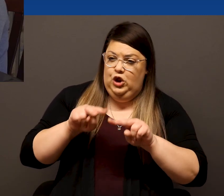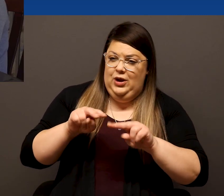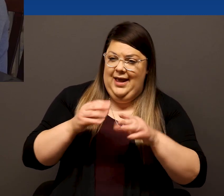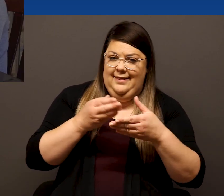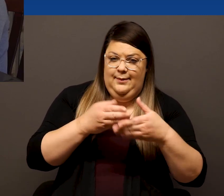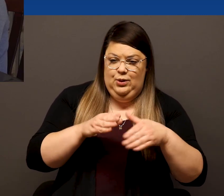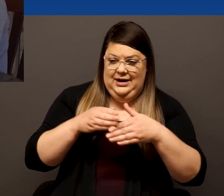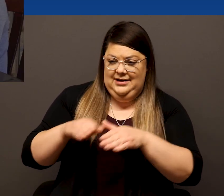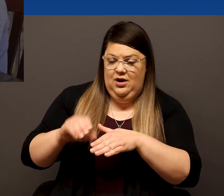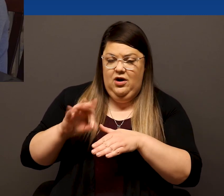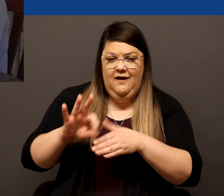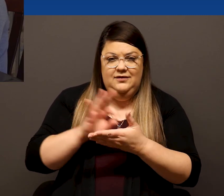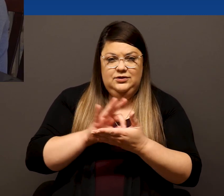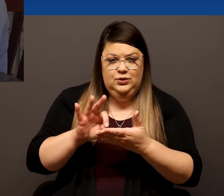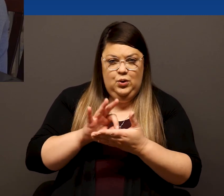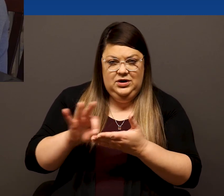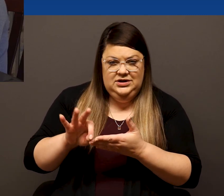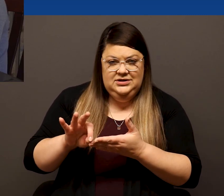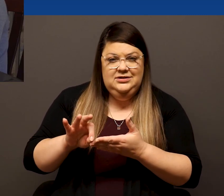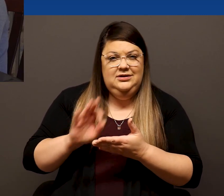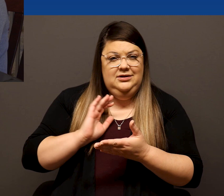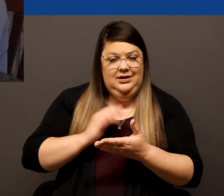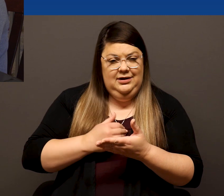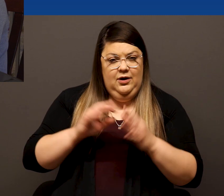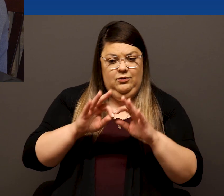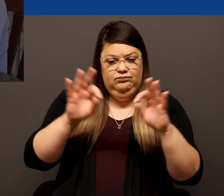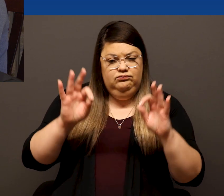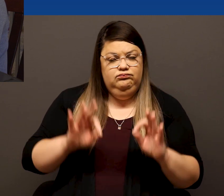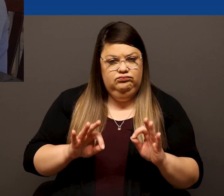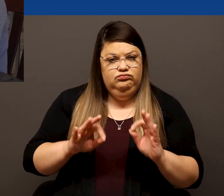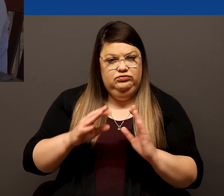the scores on our assessment sheet.